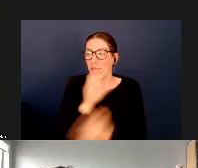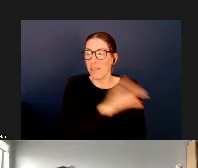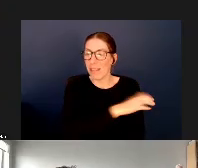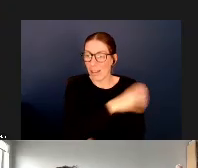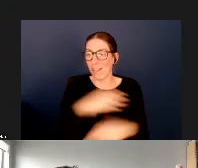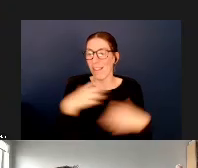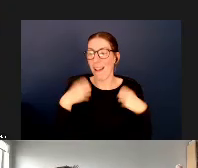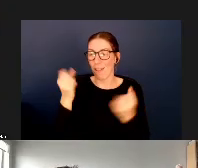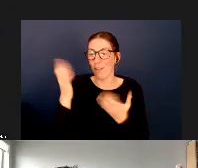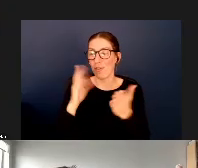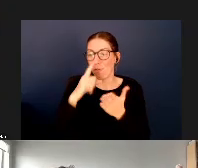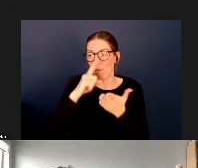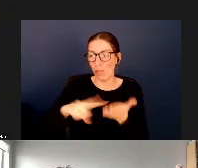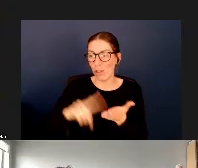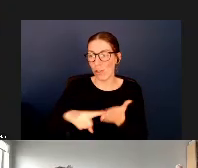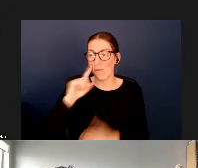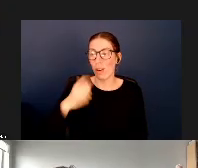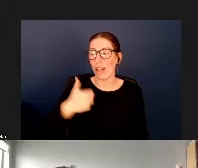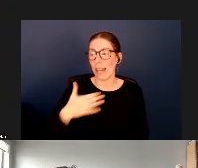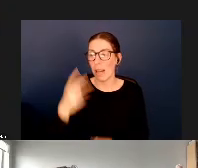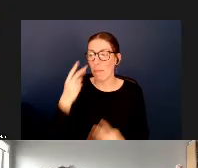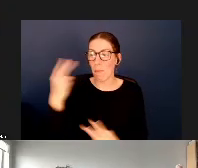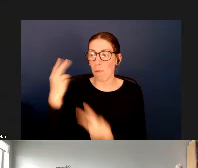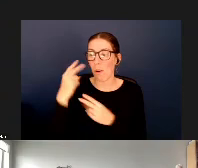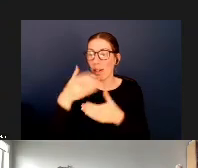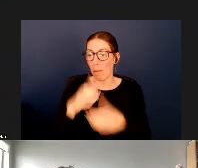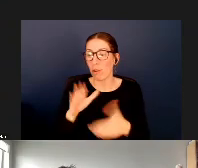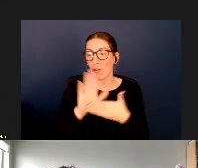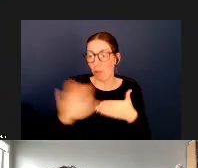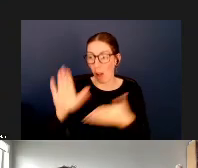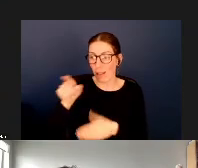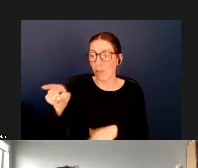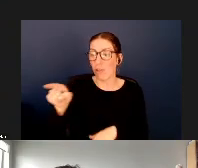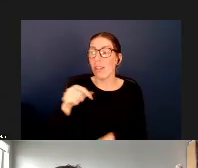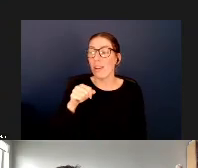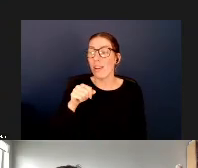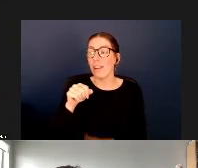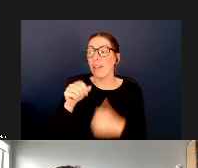College. Uh she's an Associate Professor at Ontario Tech University and a scientist at